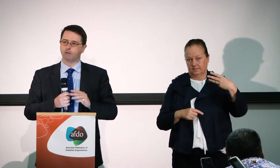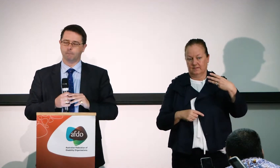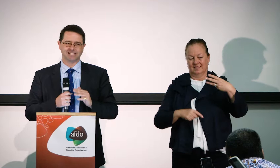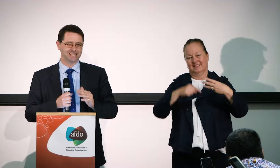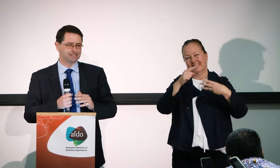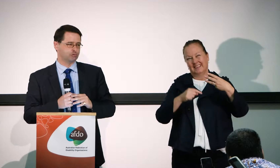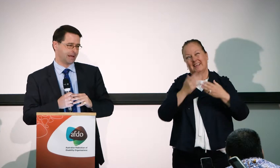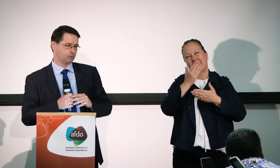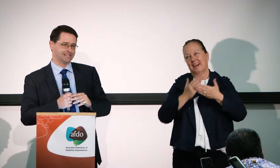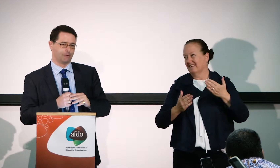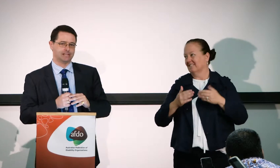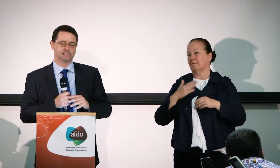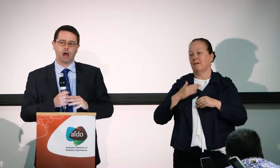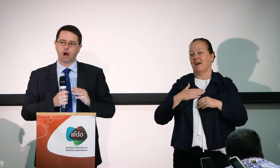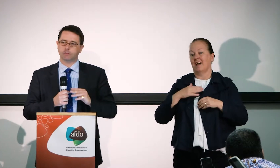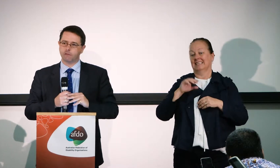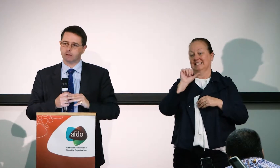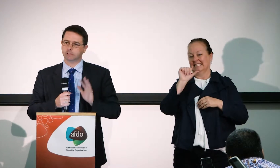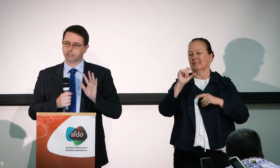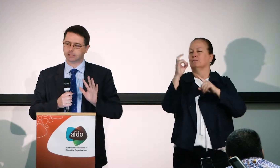are half of my six priority areas.